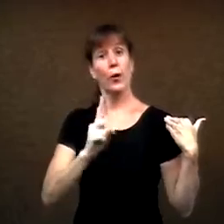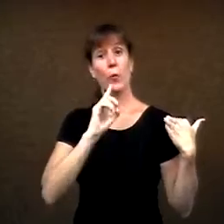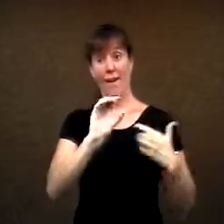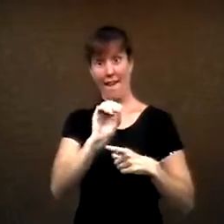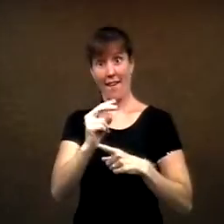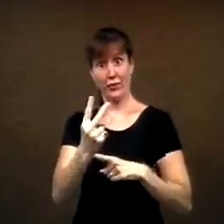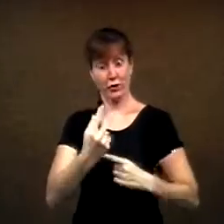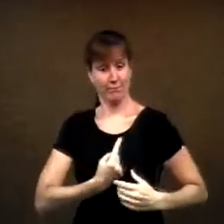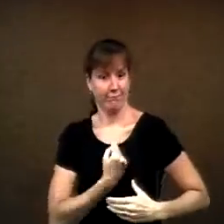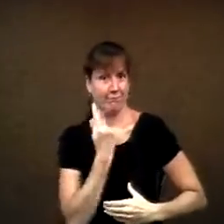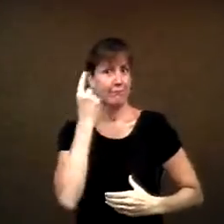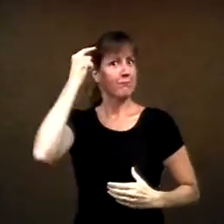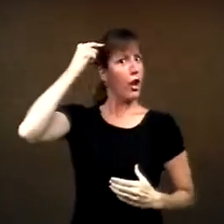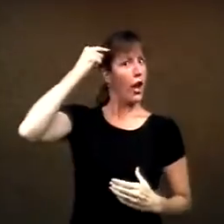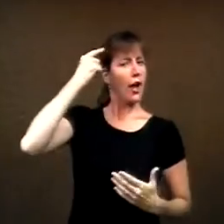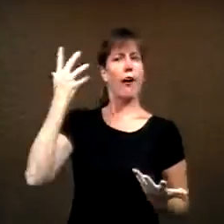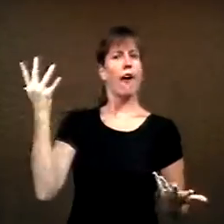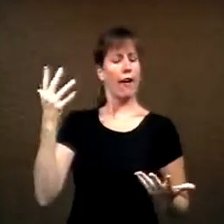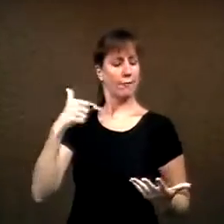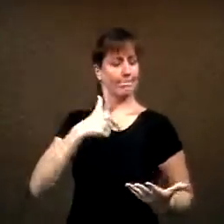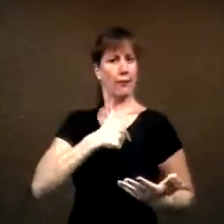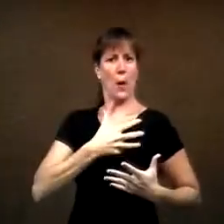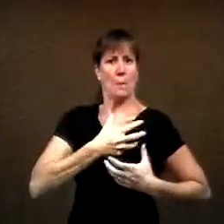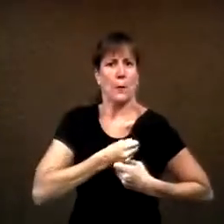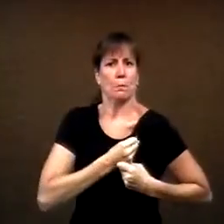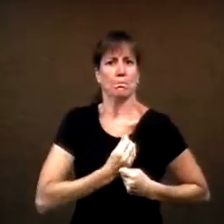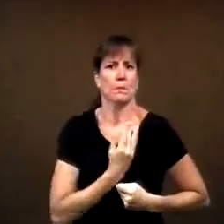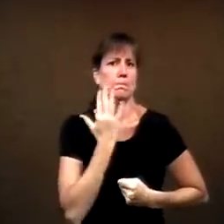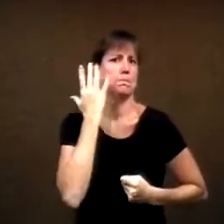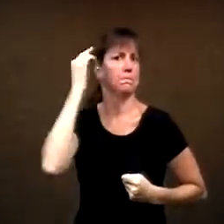it's the cardiovascular system that's responsible for that transport also.